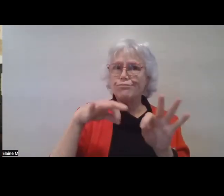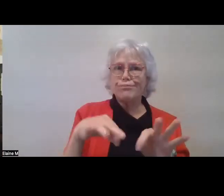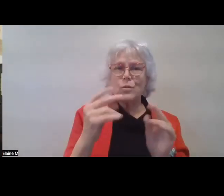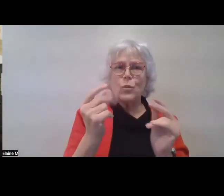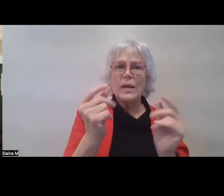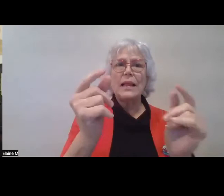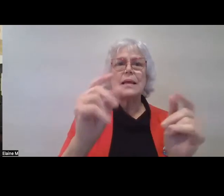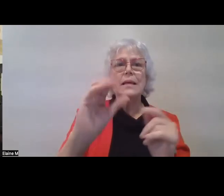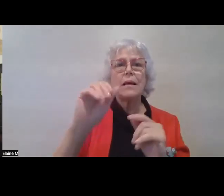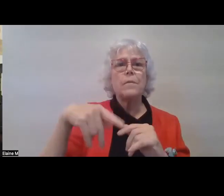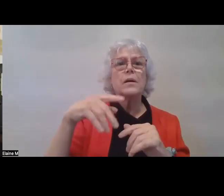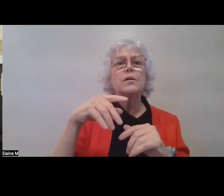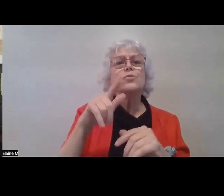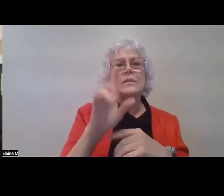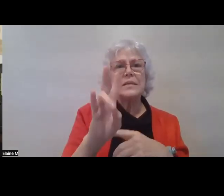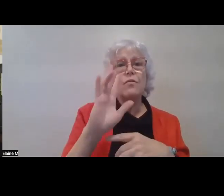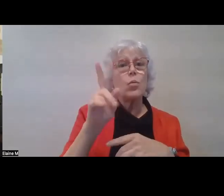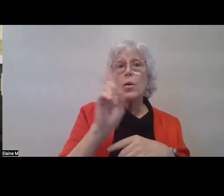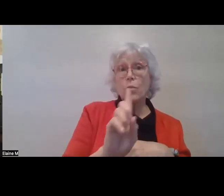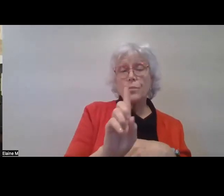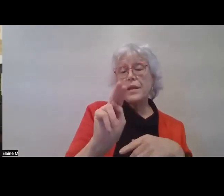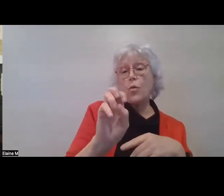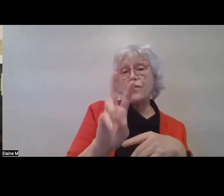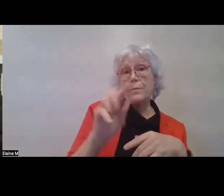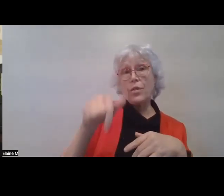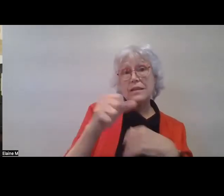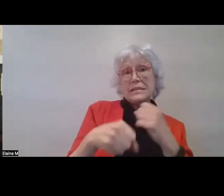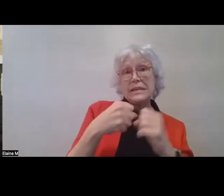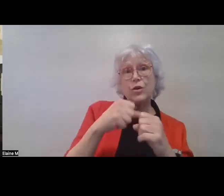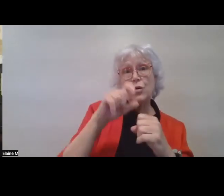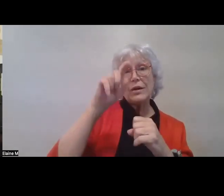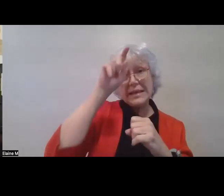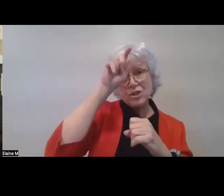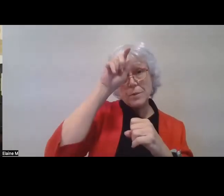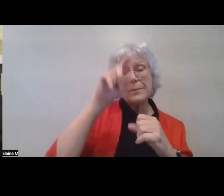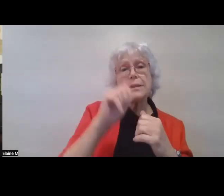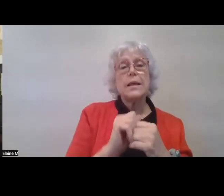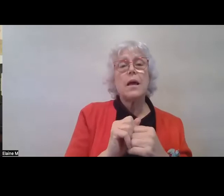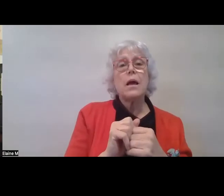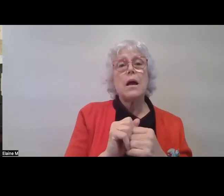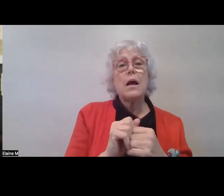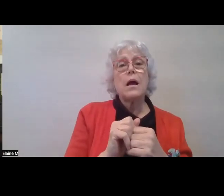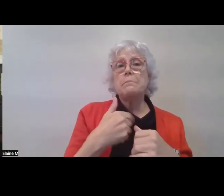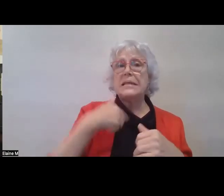COP27 will be held in November of this year in Egypt. I have not decided yet